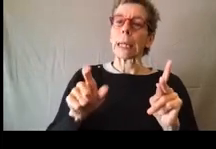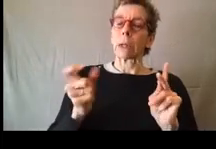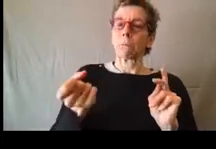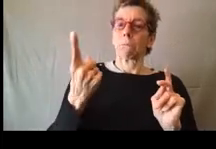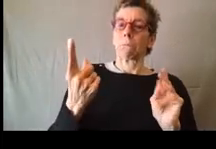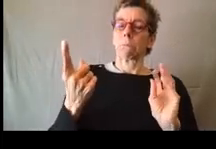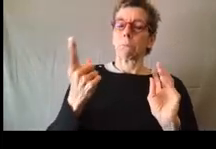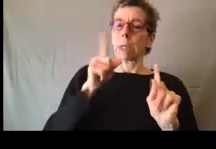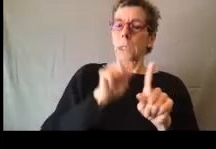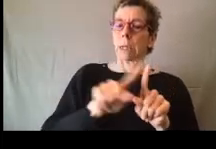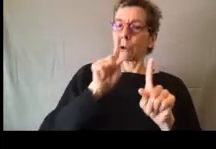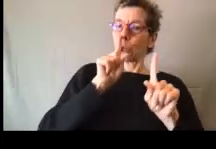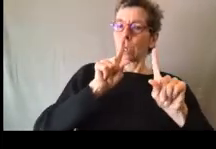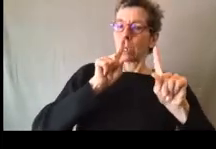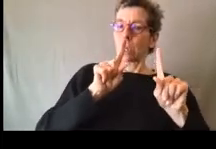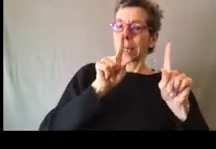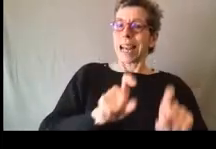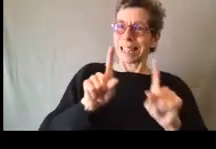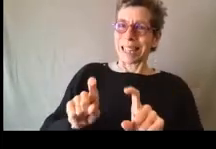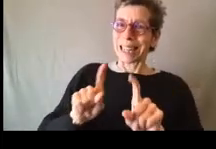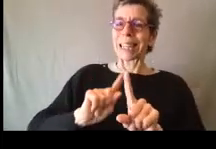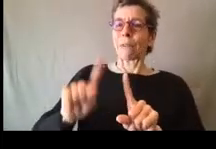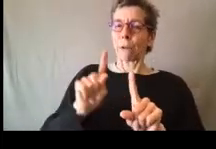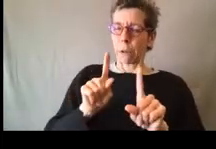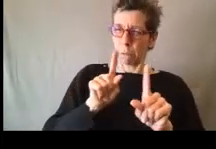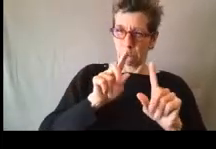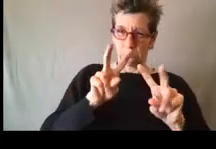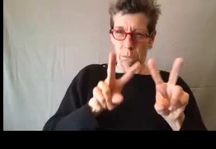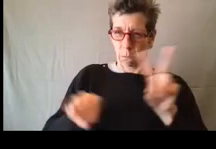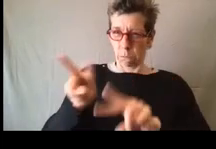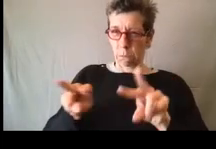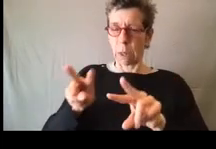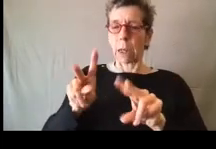testing and evaluation is a good next step recognizing this could differ according to